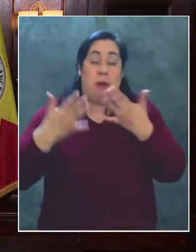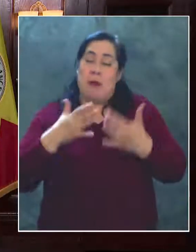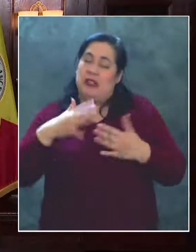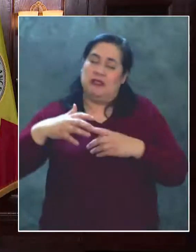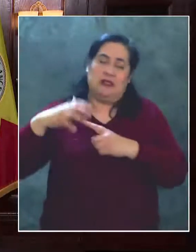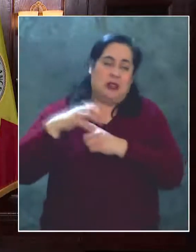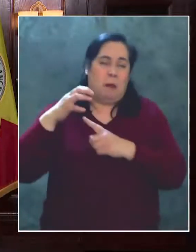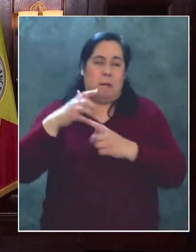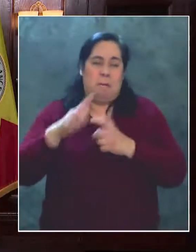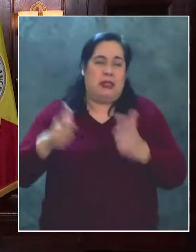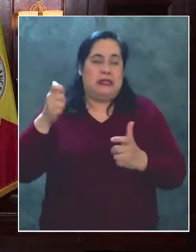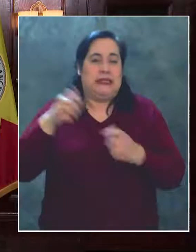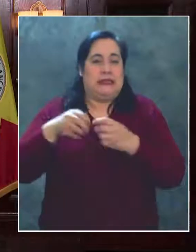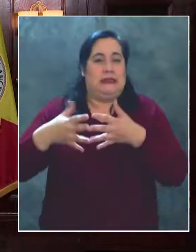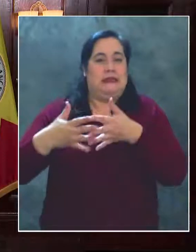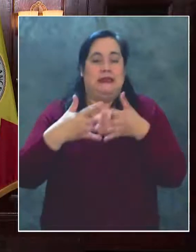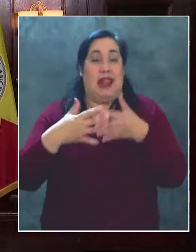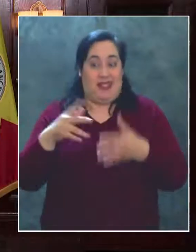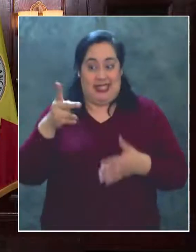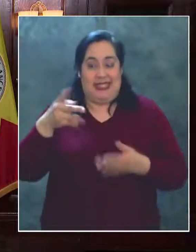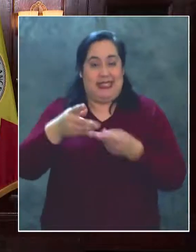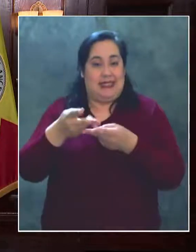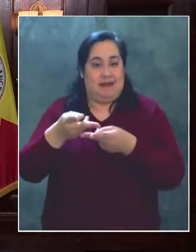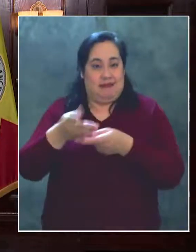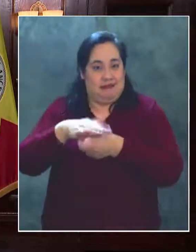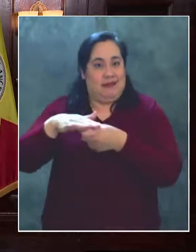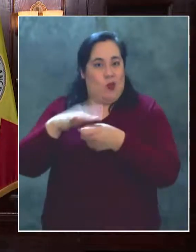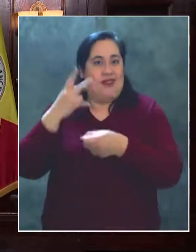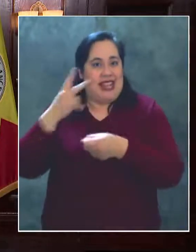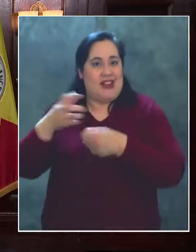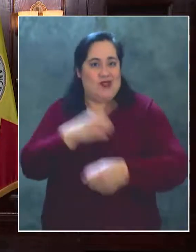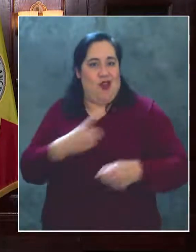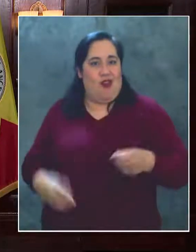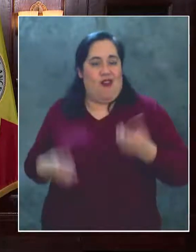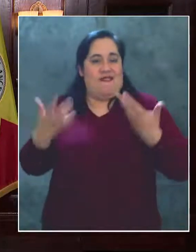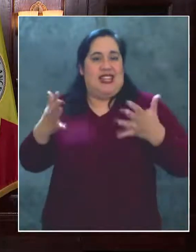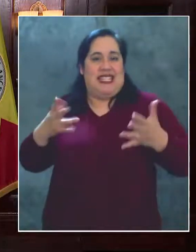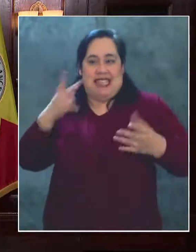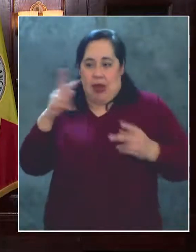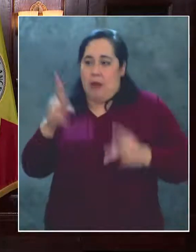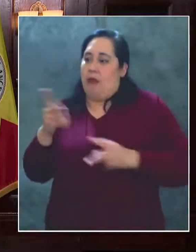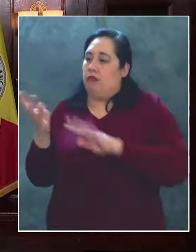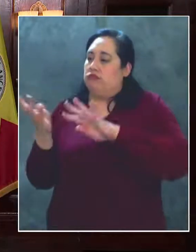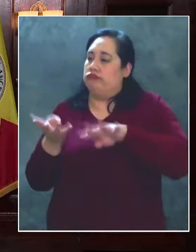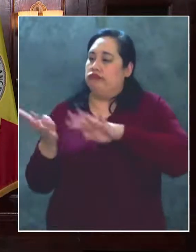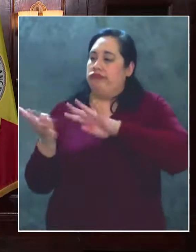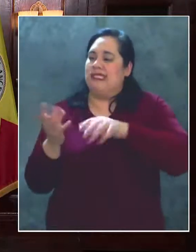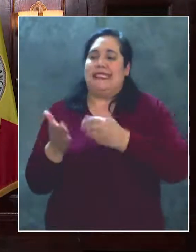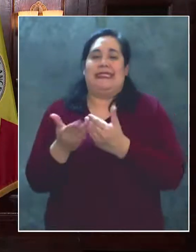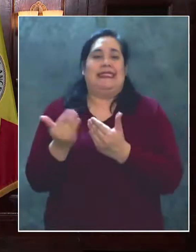THIS IS A SITE AS WE'VE SEEN IN THE DODGER STADIUM THAT CAN GET